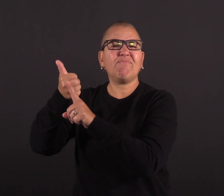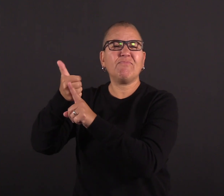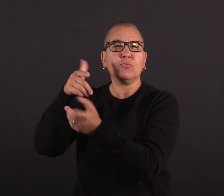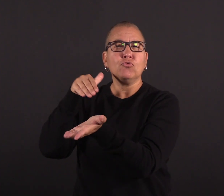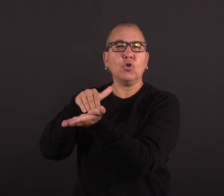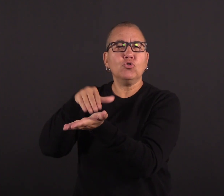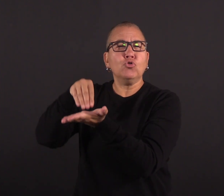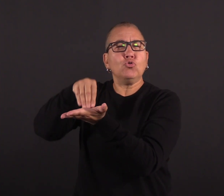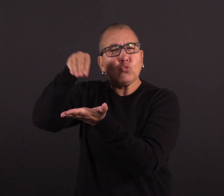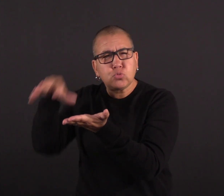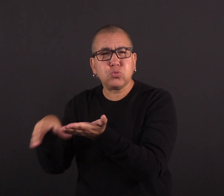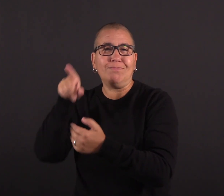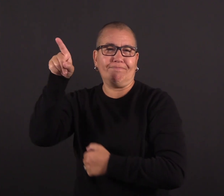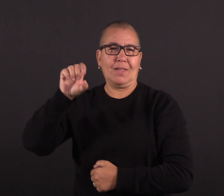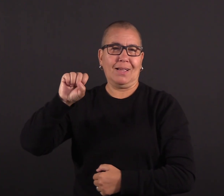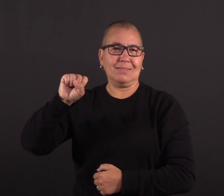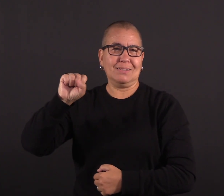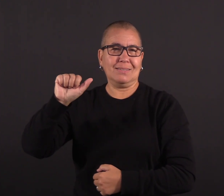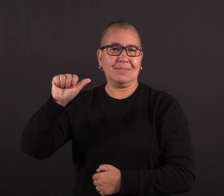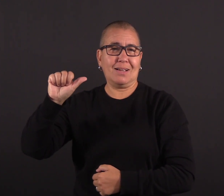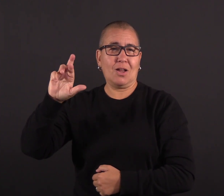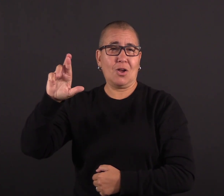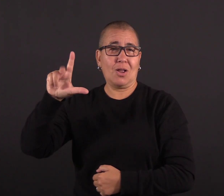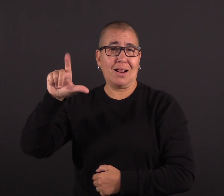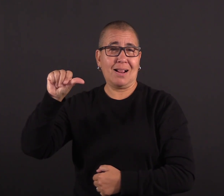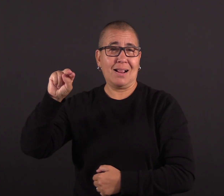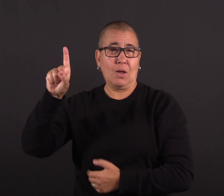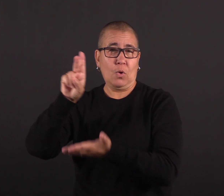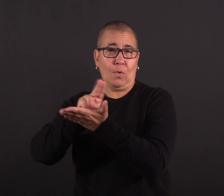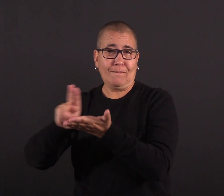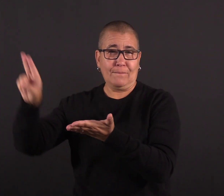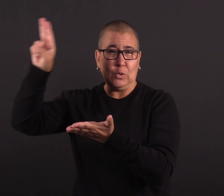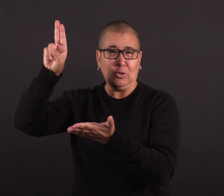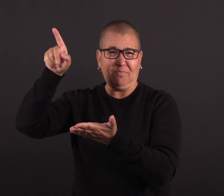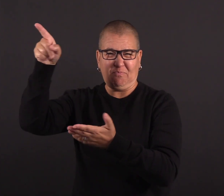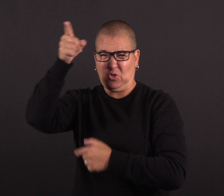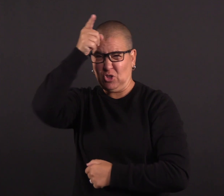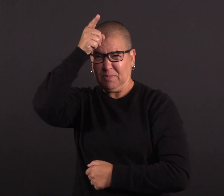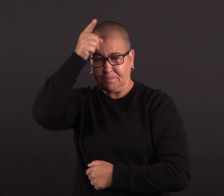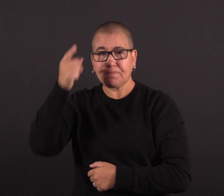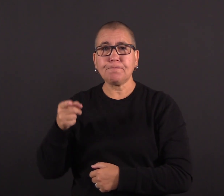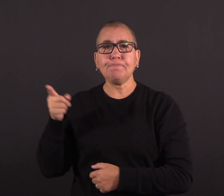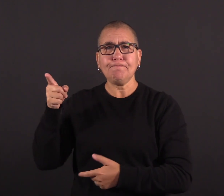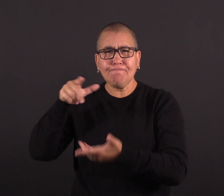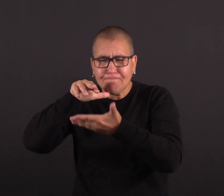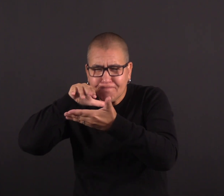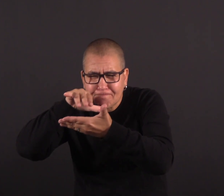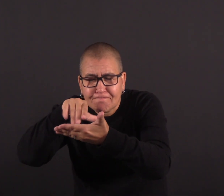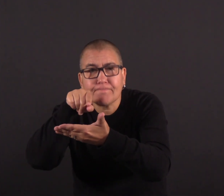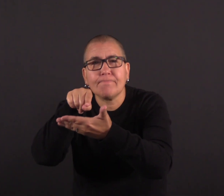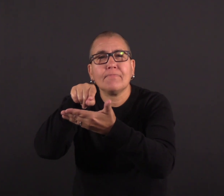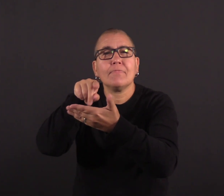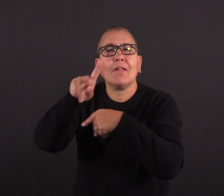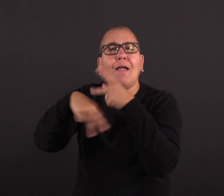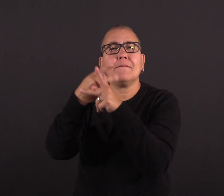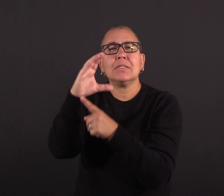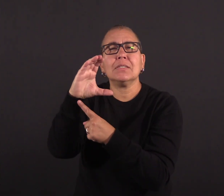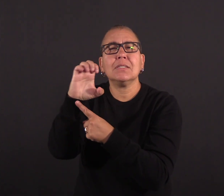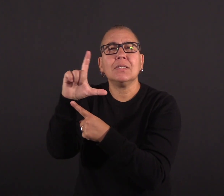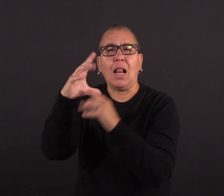of the same-arm cases and only 43% in people who had their injections in different arms,